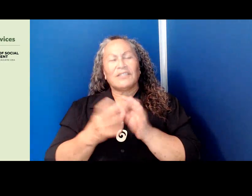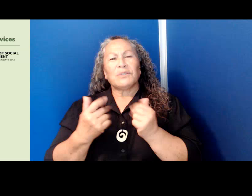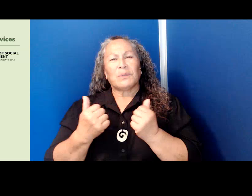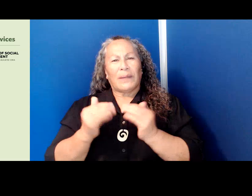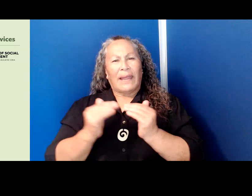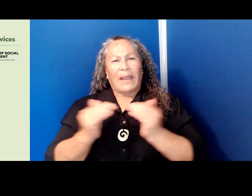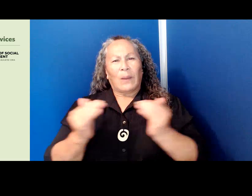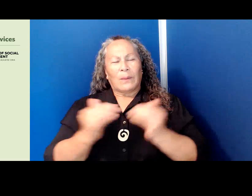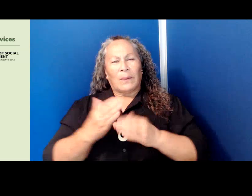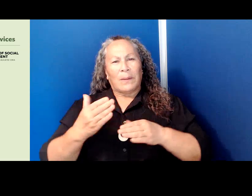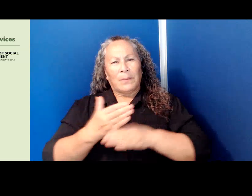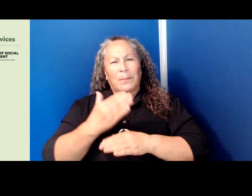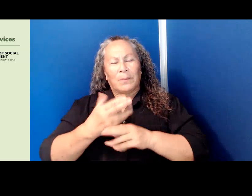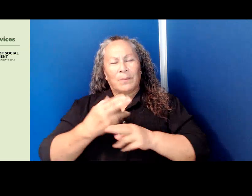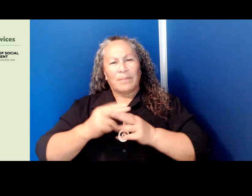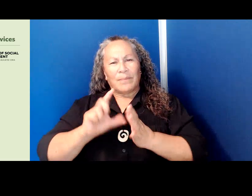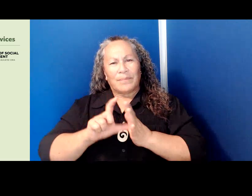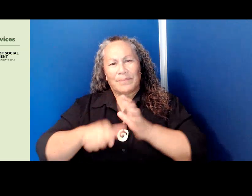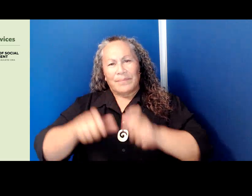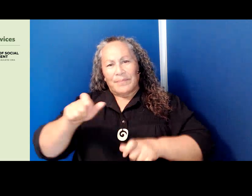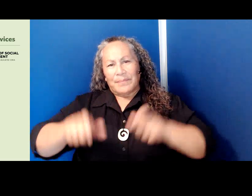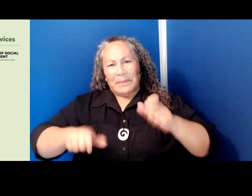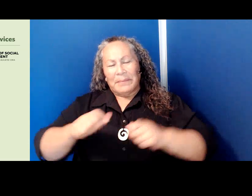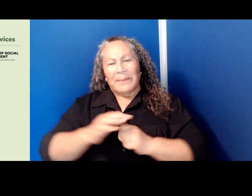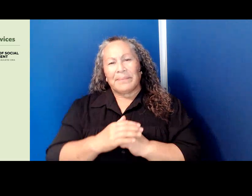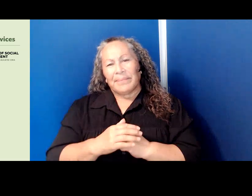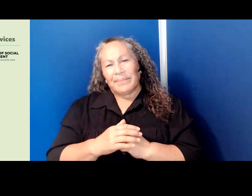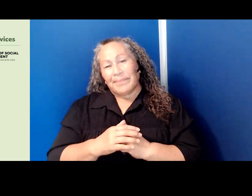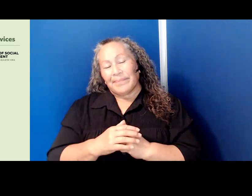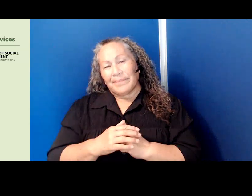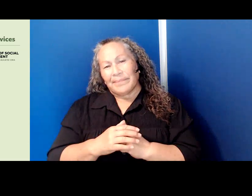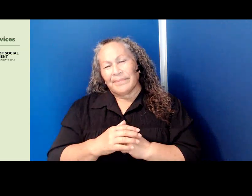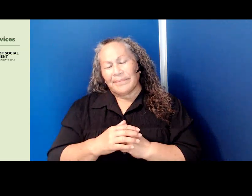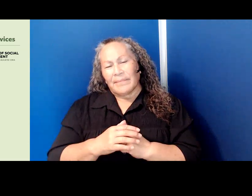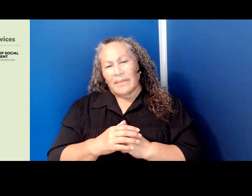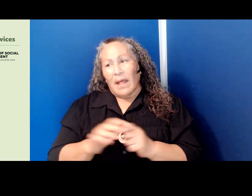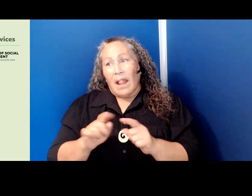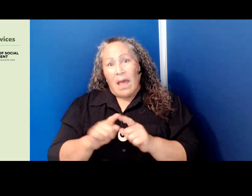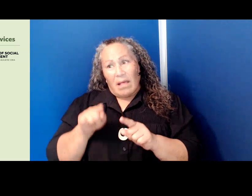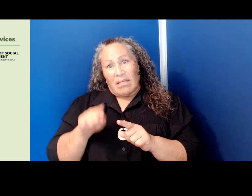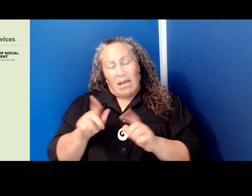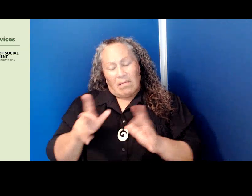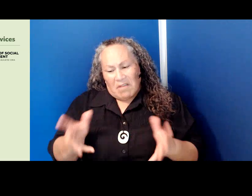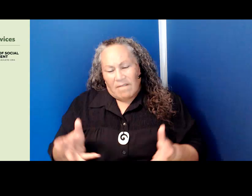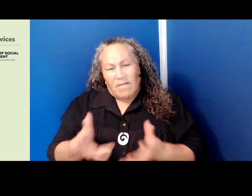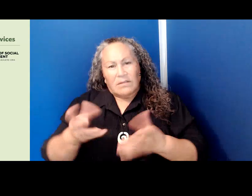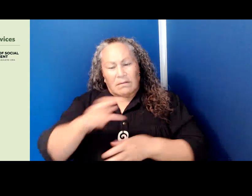disabled people, which is something that certainly fosters inclusive societies.